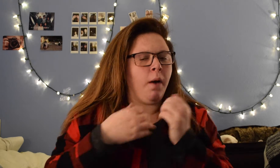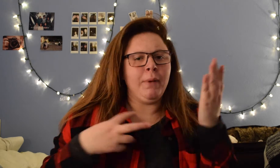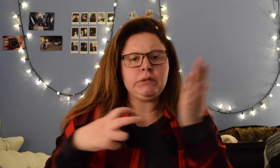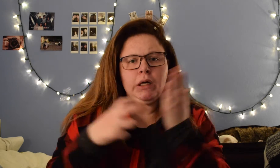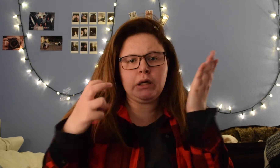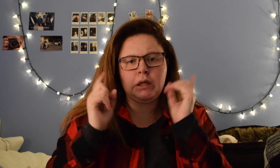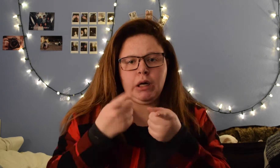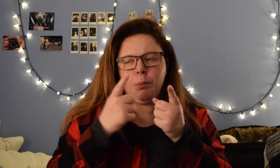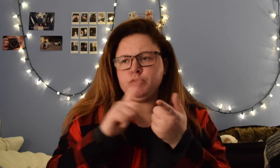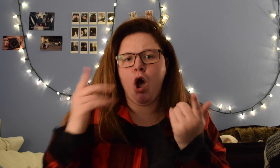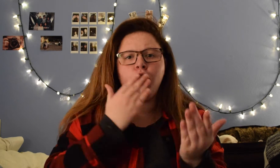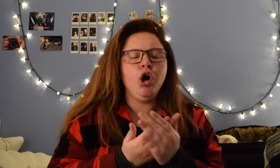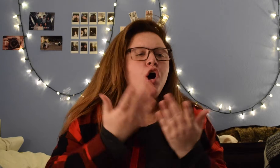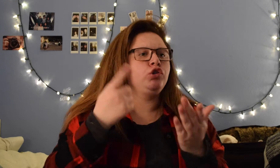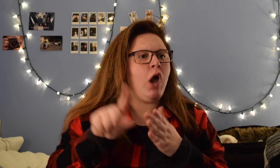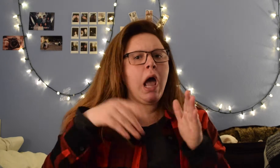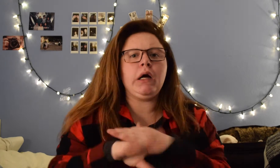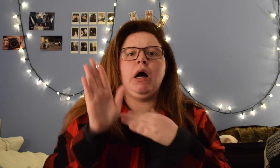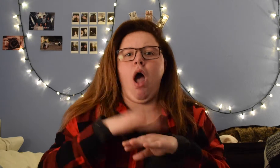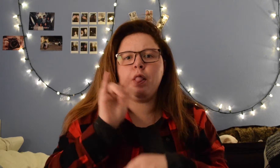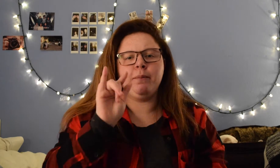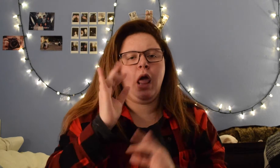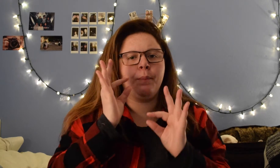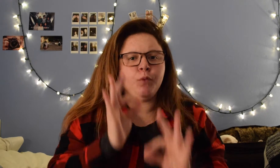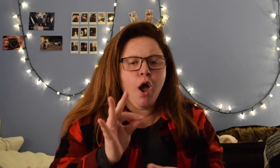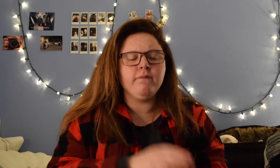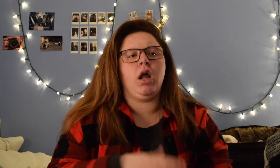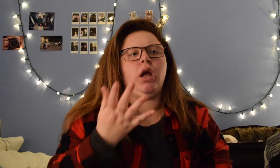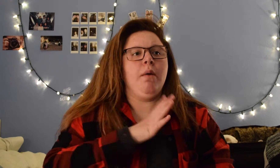We got our tickets and it was all good. We checked in and got on the plane